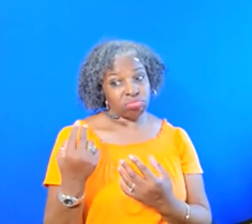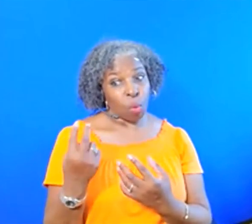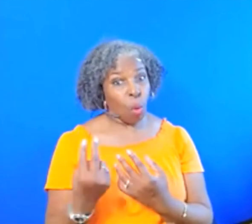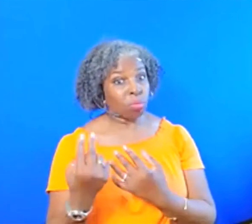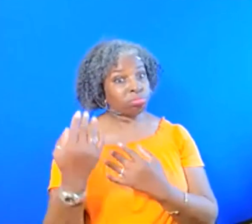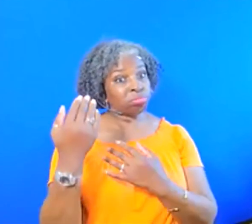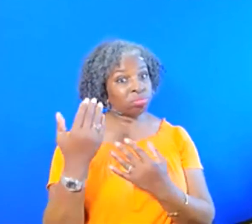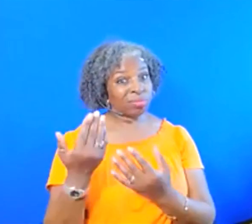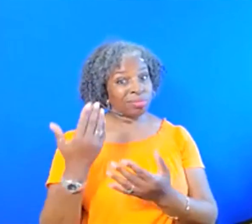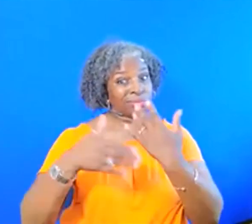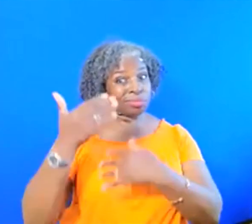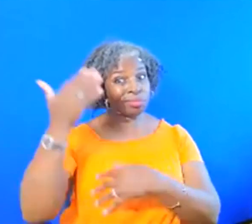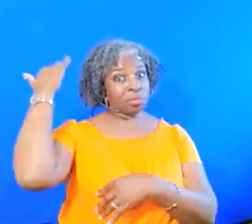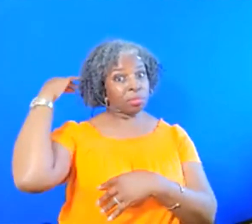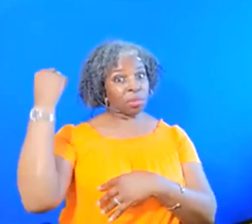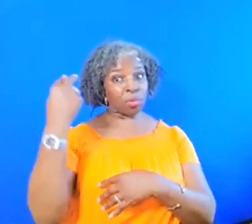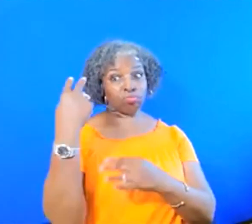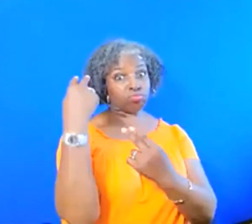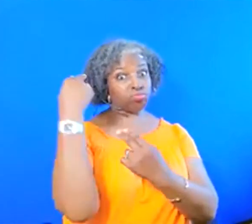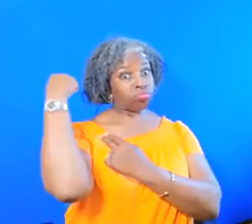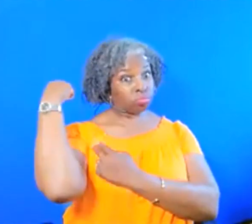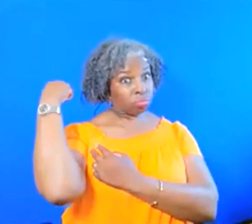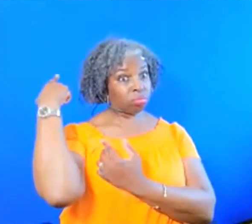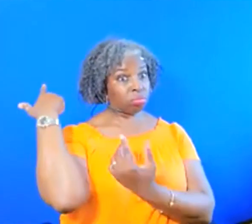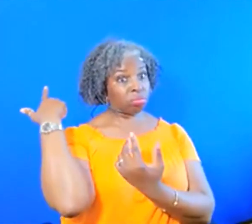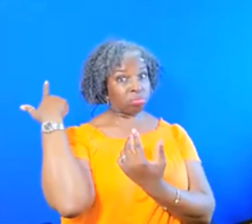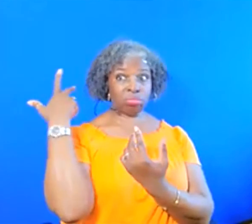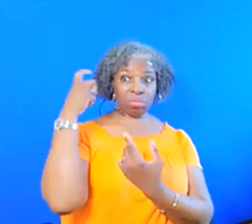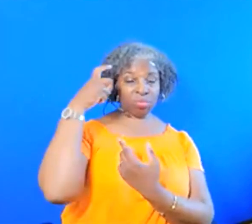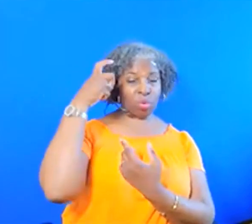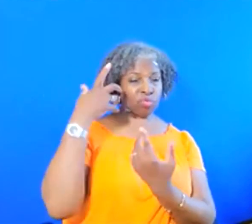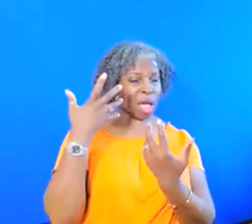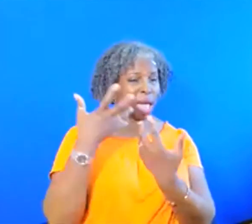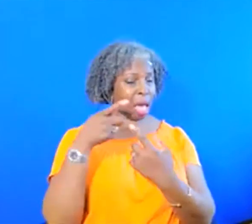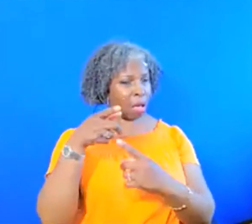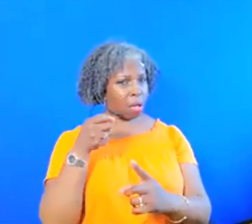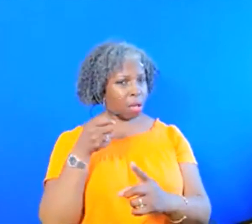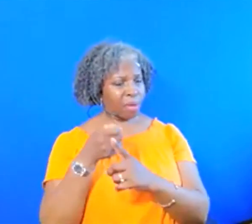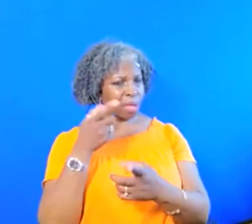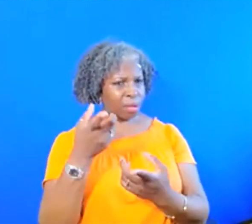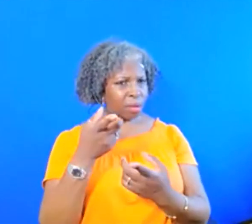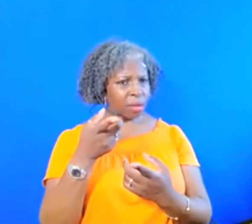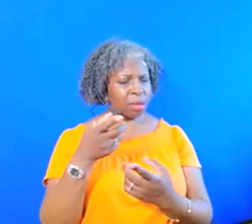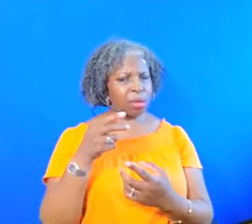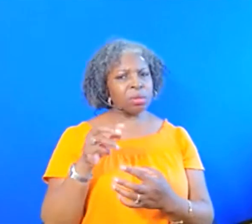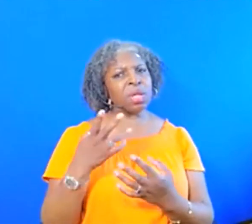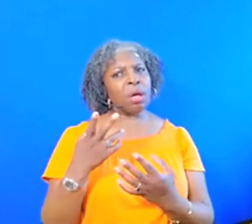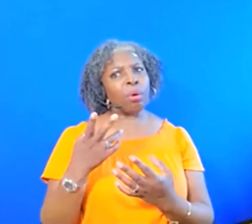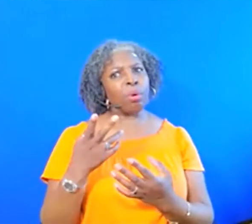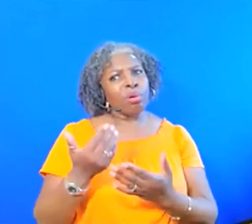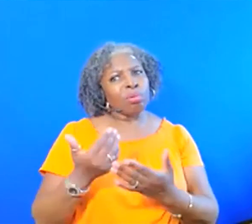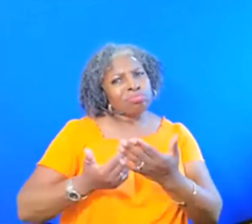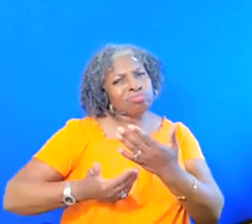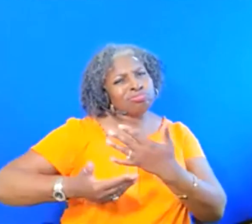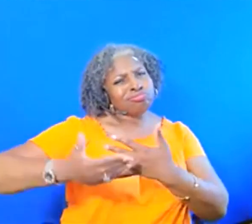And I was kind of curious how that would affect how that would affect, like, would looking back even further change? Or would it would change what you did? Or